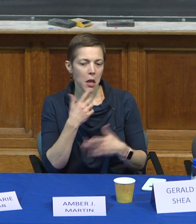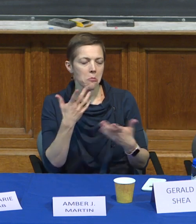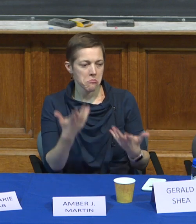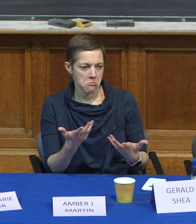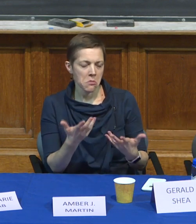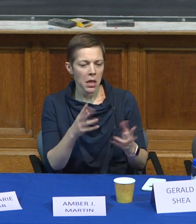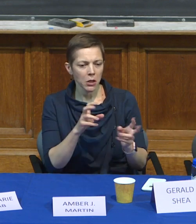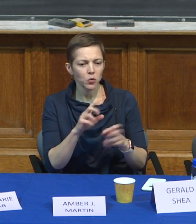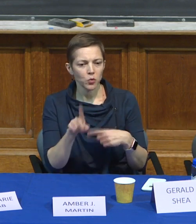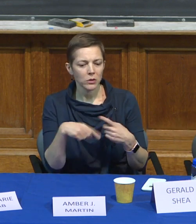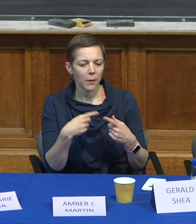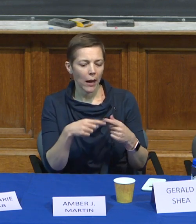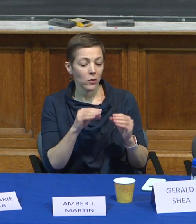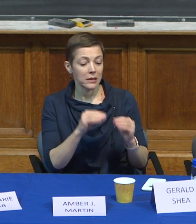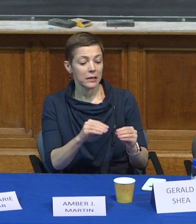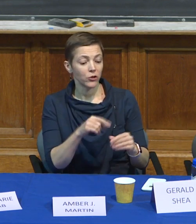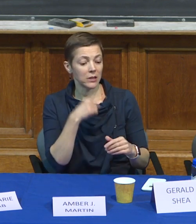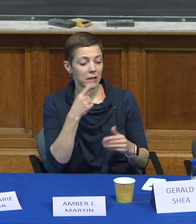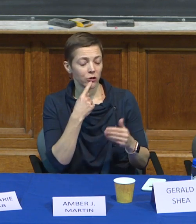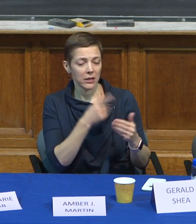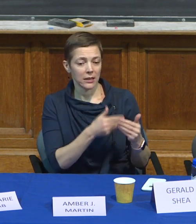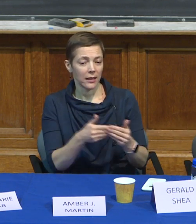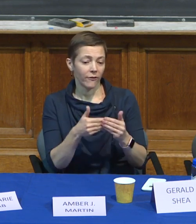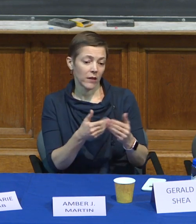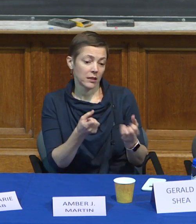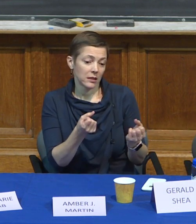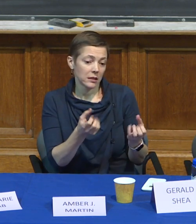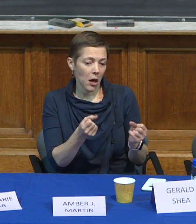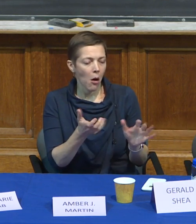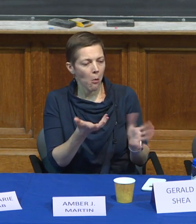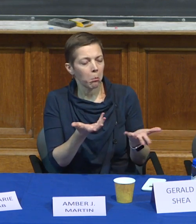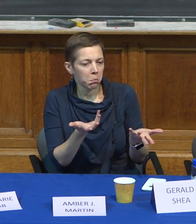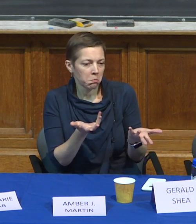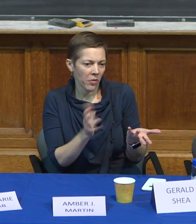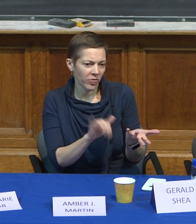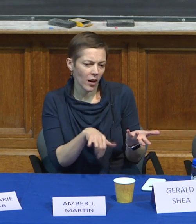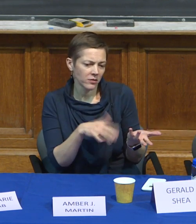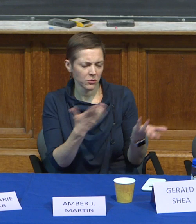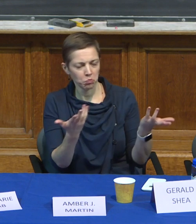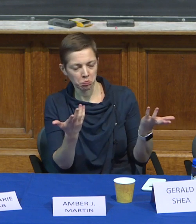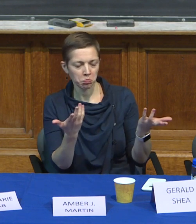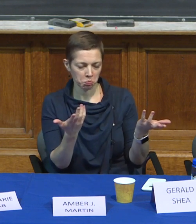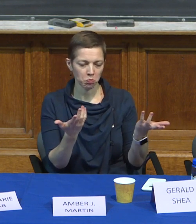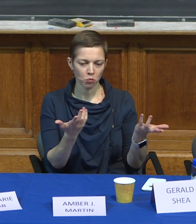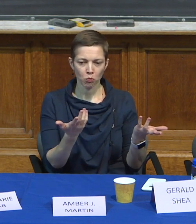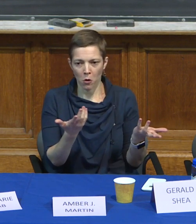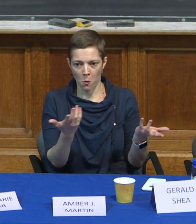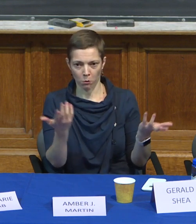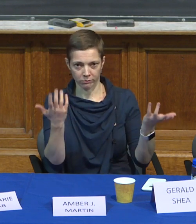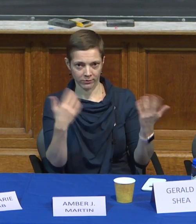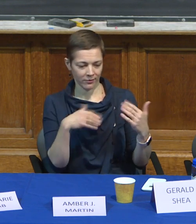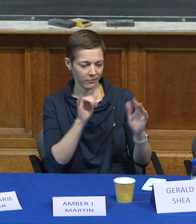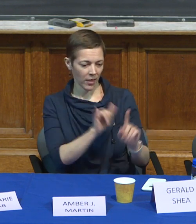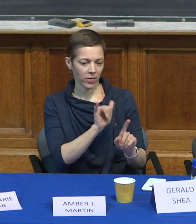So I would say issues about teaching hearing infants to sign, okay.